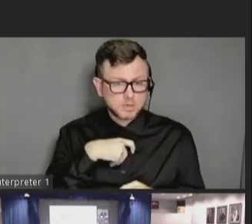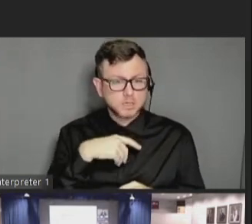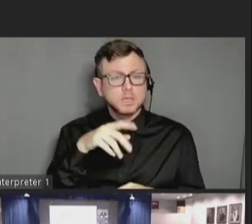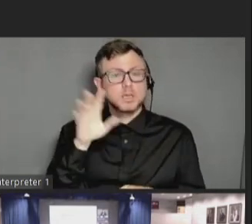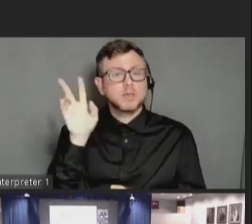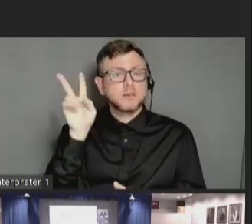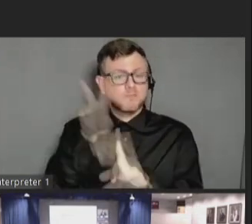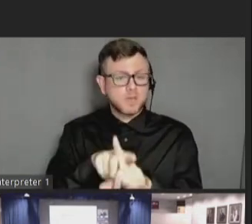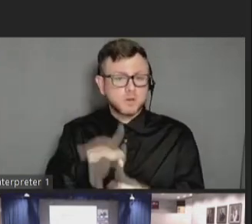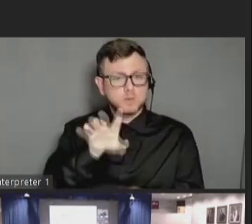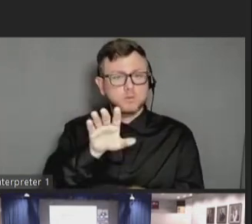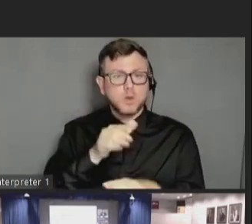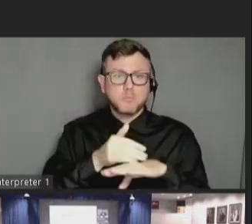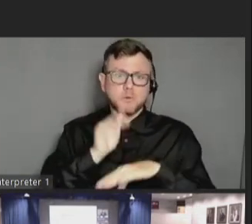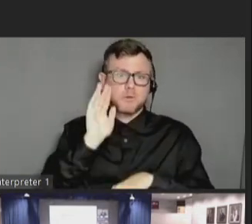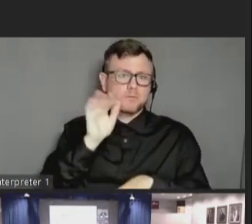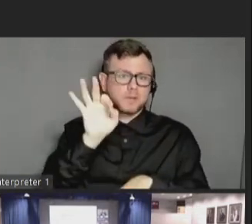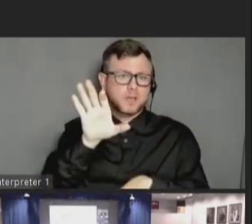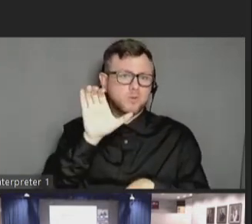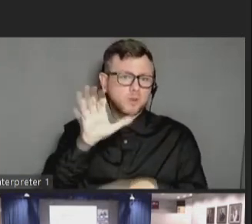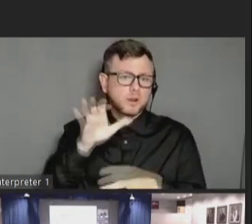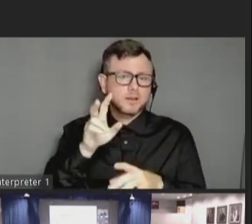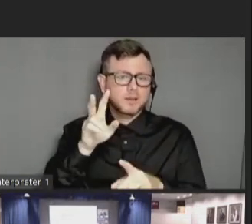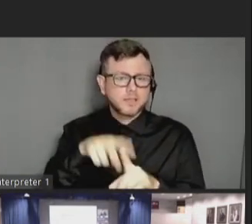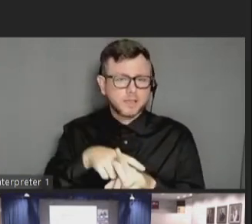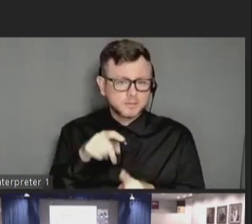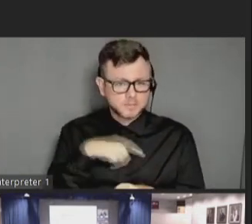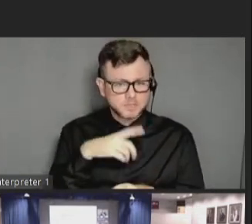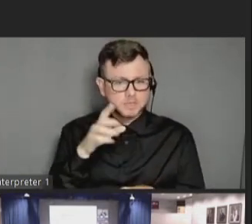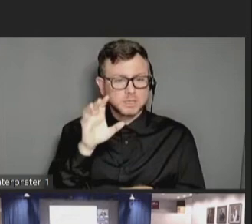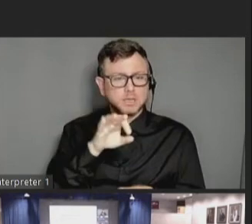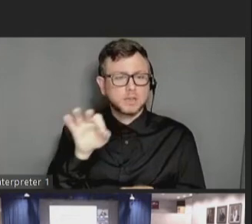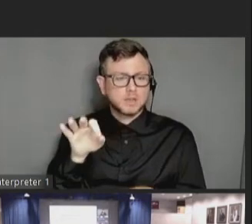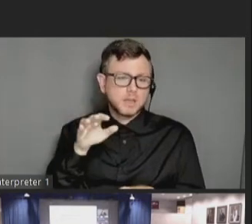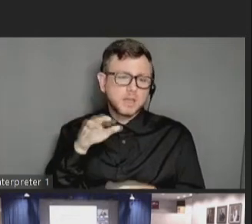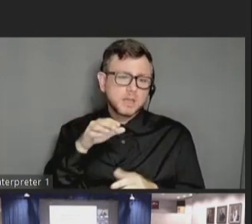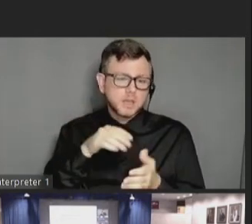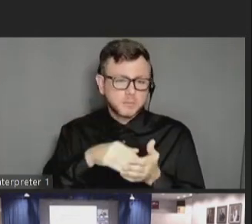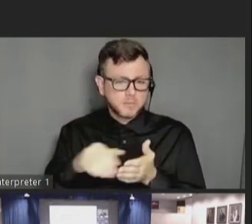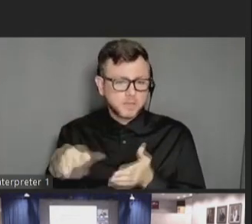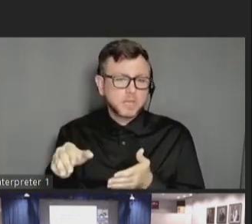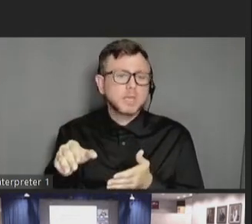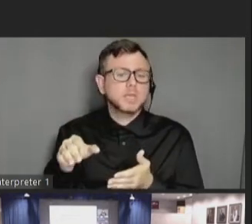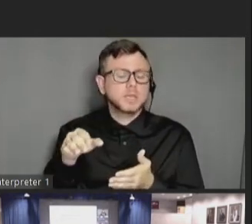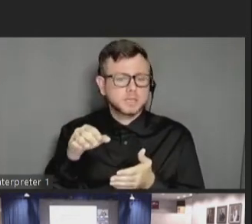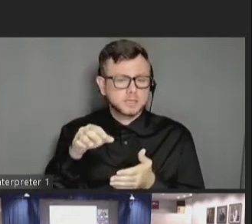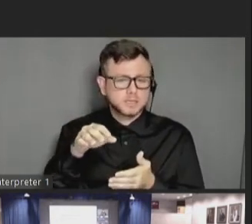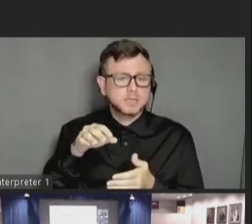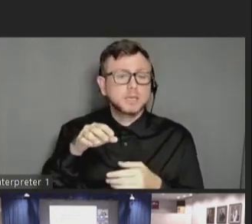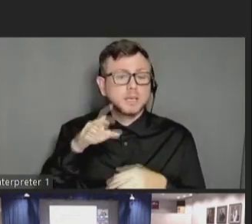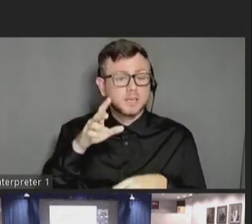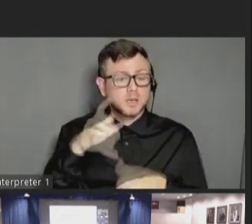claims. And over 99 million was awarded to petitioners. And about 31 million was